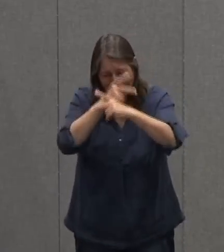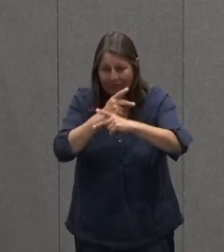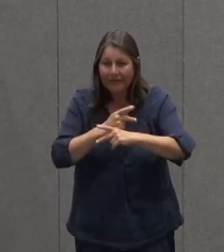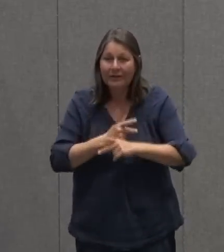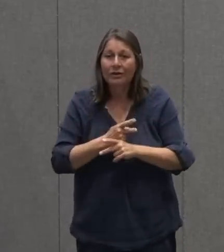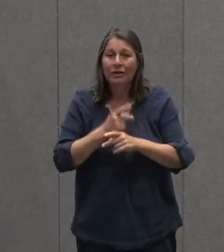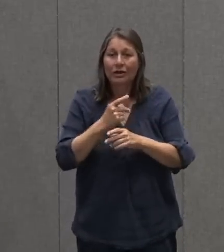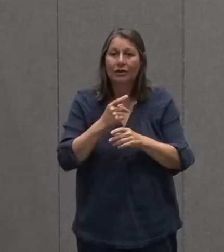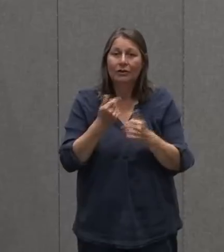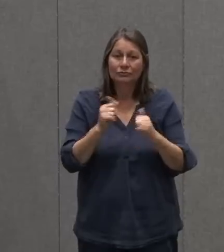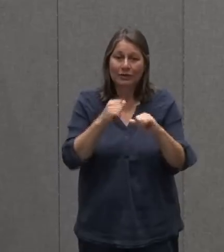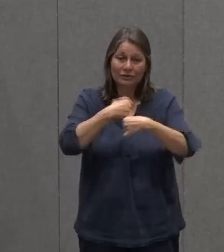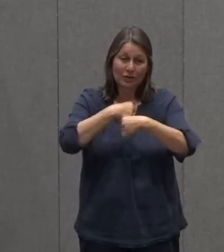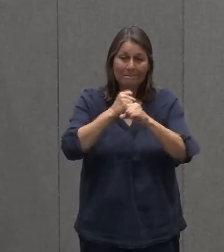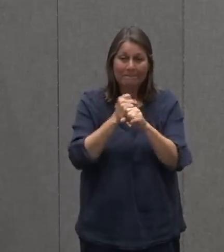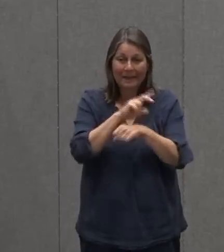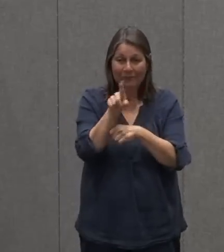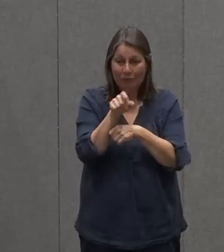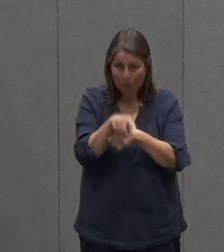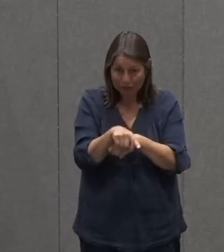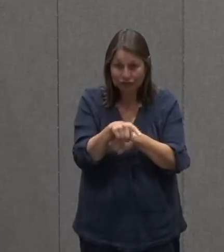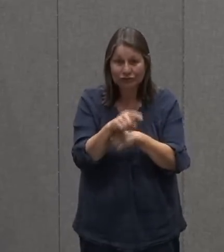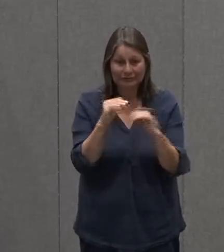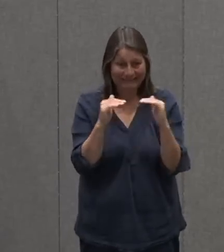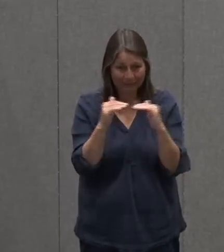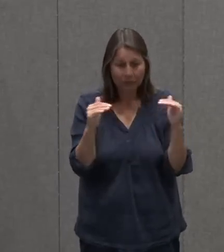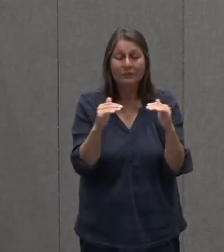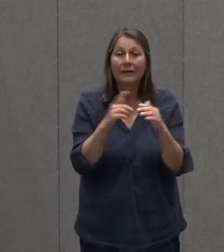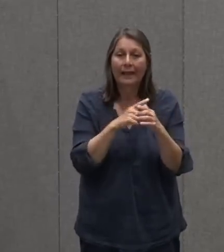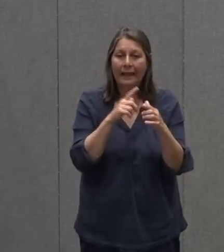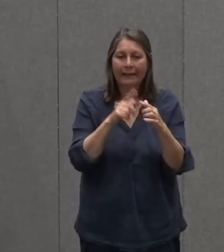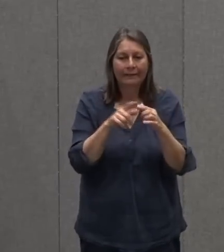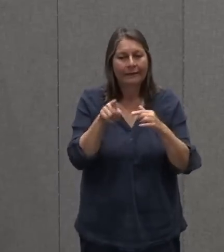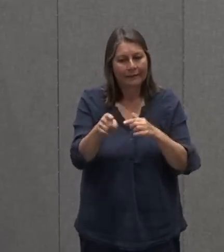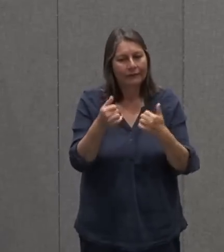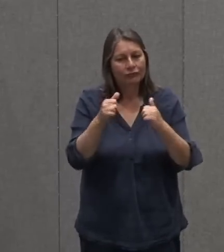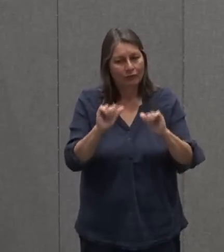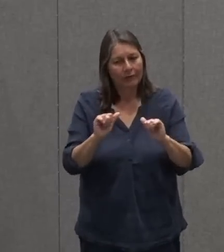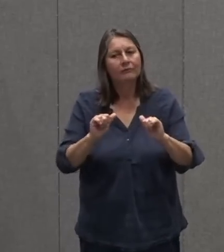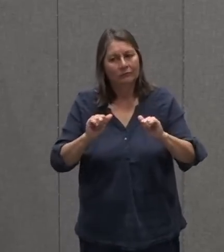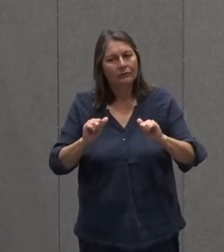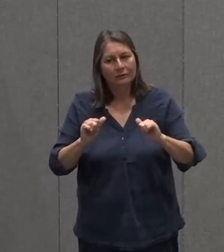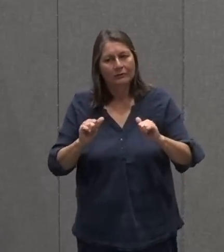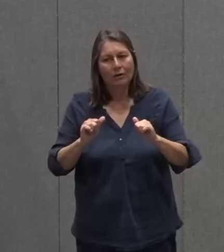and they are always trying to make sense of the math that they're doing so. Thanks.